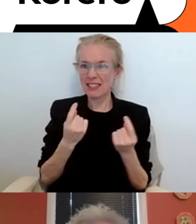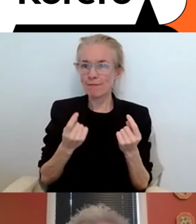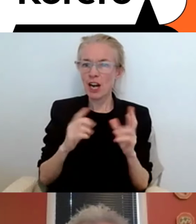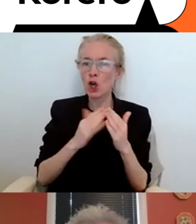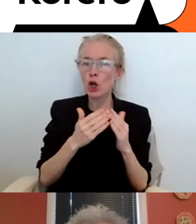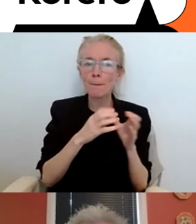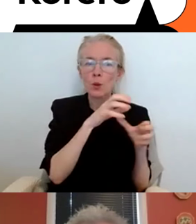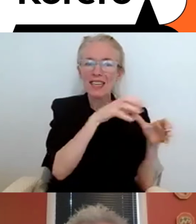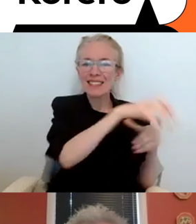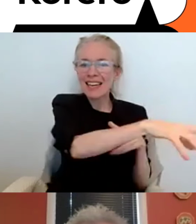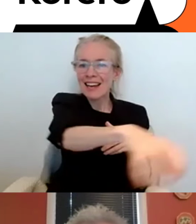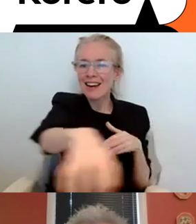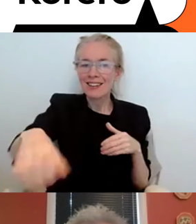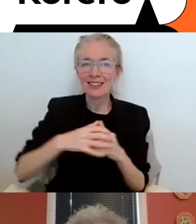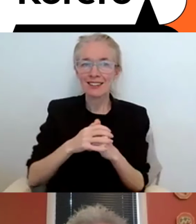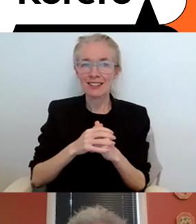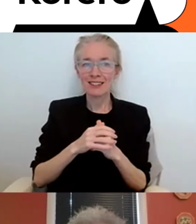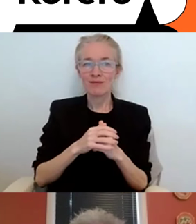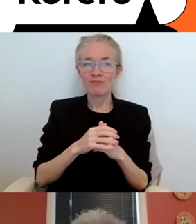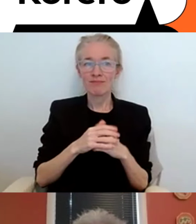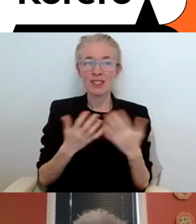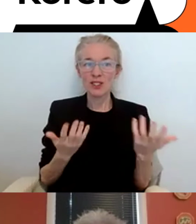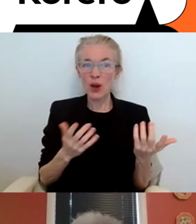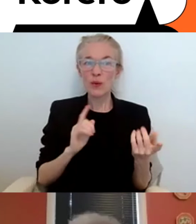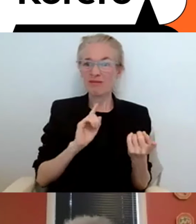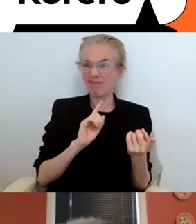one doesn't think about disability until you've been faced with it.